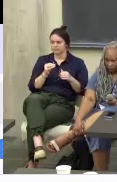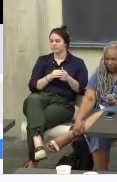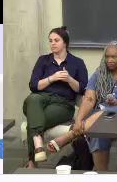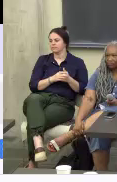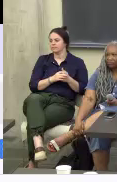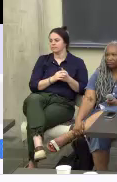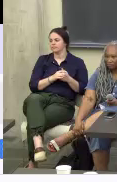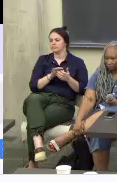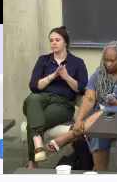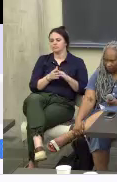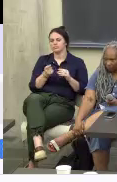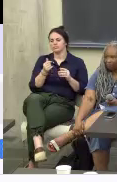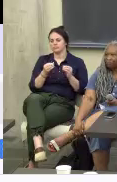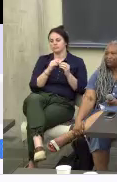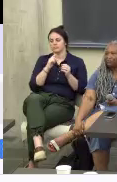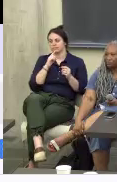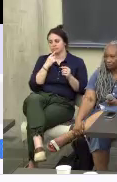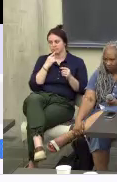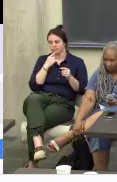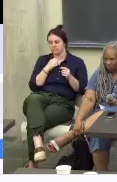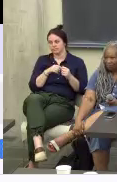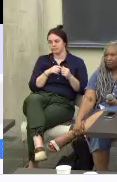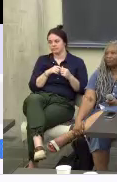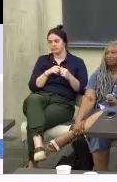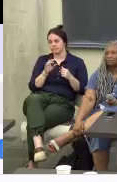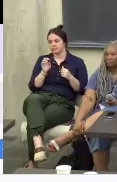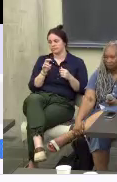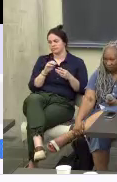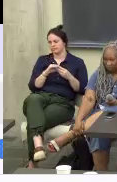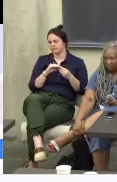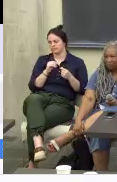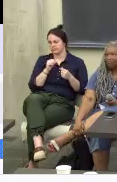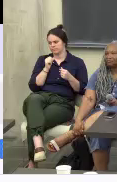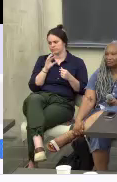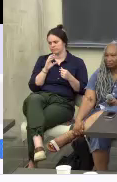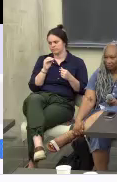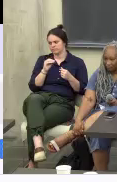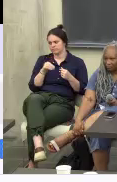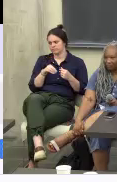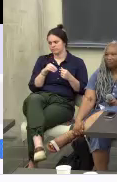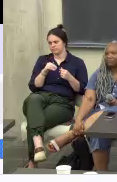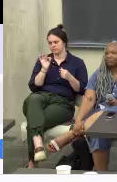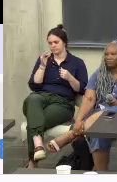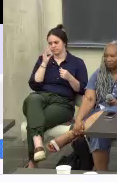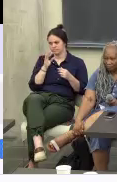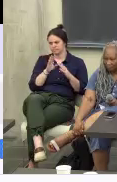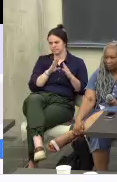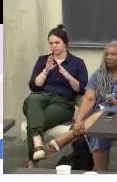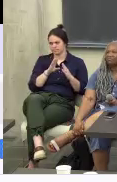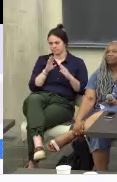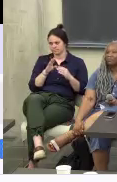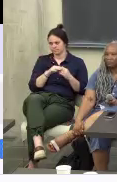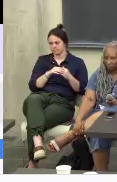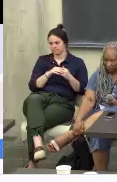take it more seriously What did Eve say yesterday? 50% of the federal bids uh didn't